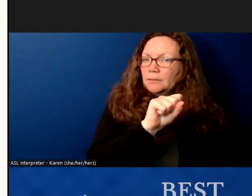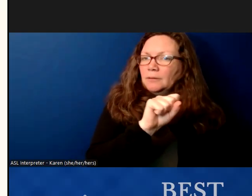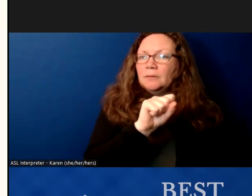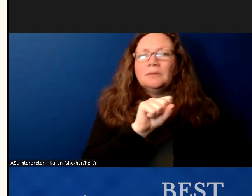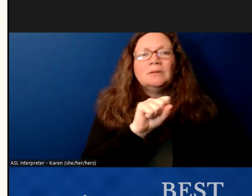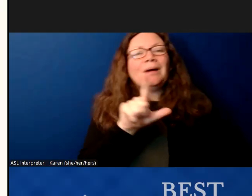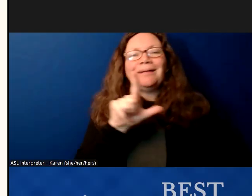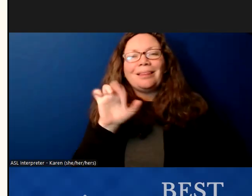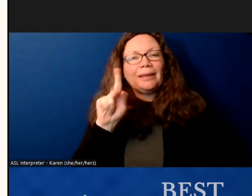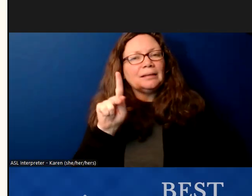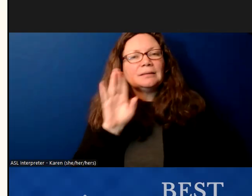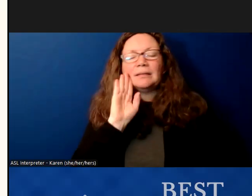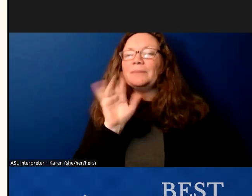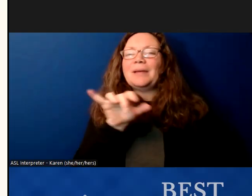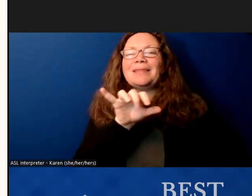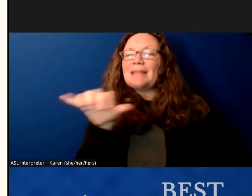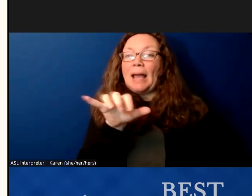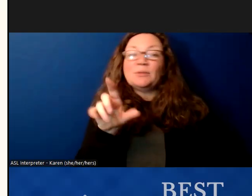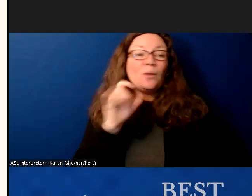So no matter what happens, you'll be taken to the correct place.